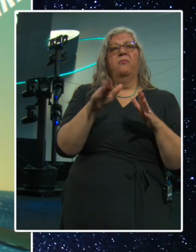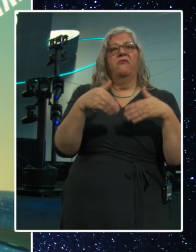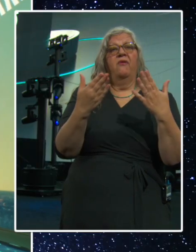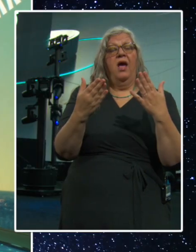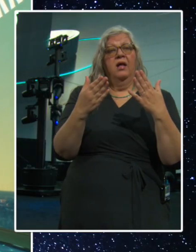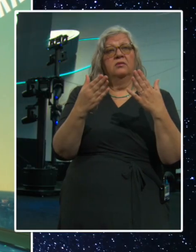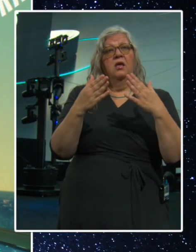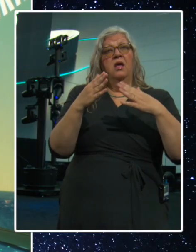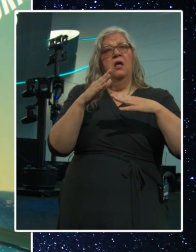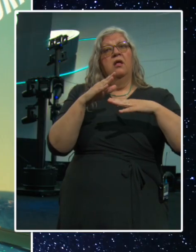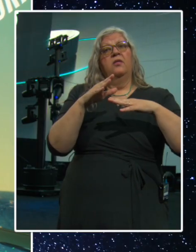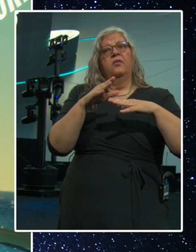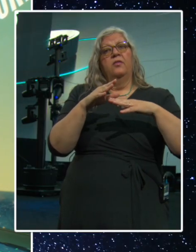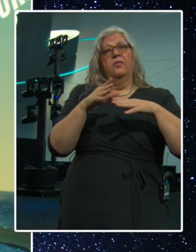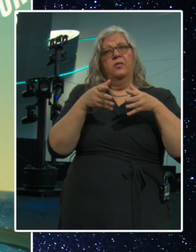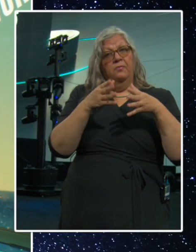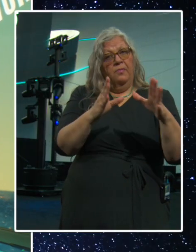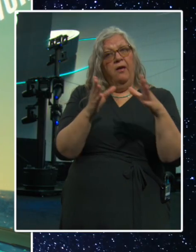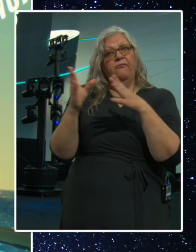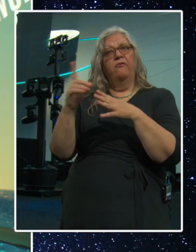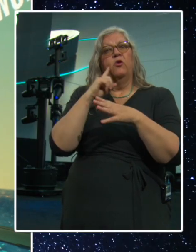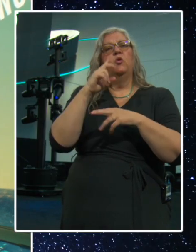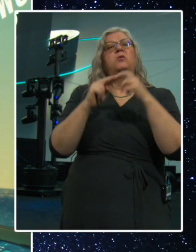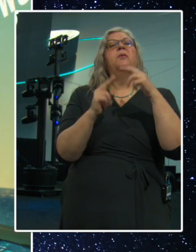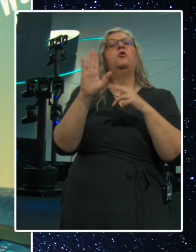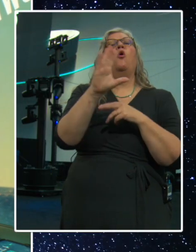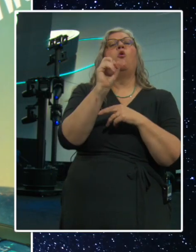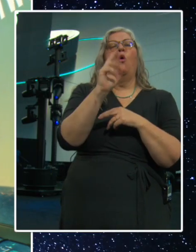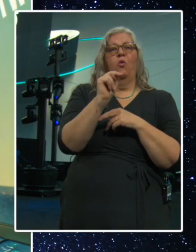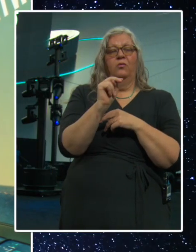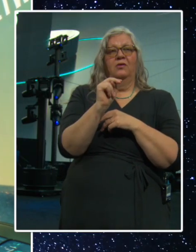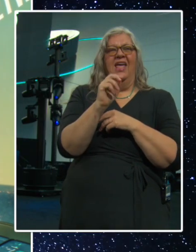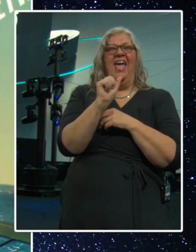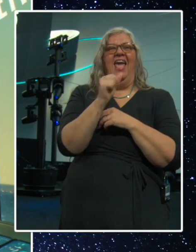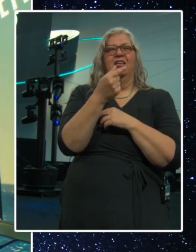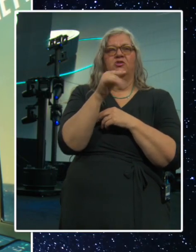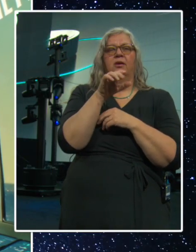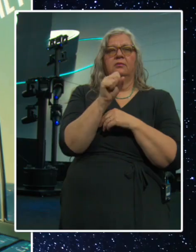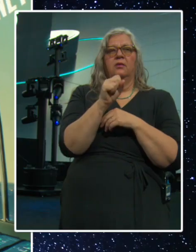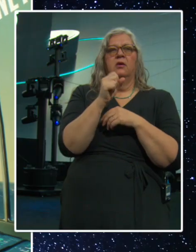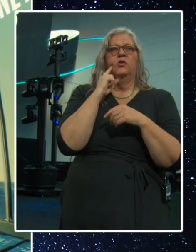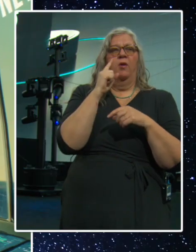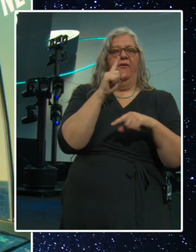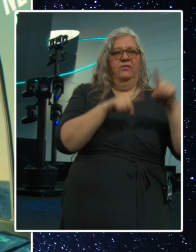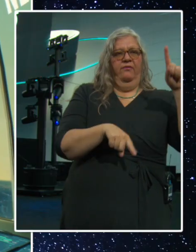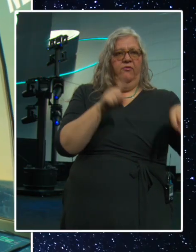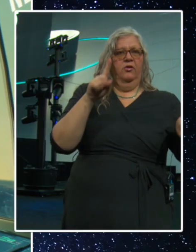for you to build your own AI agents to deliver differentiated AI-powered services